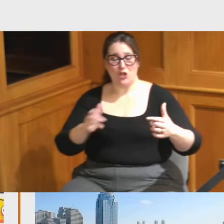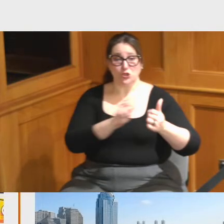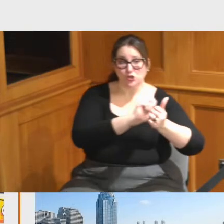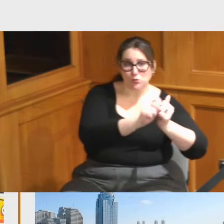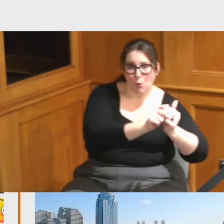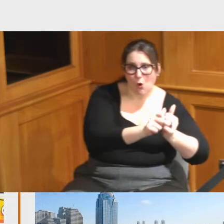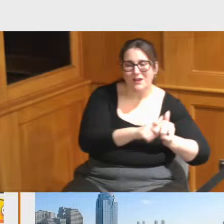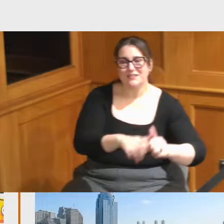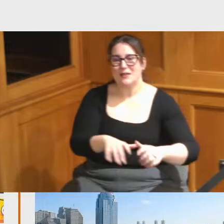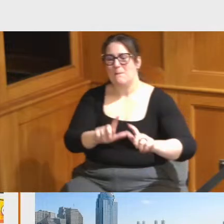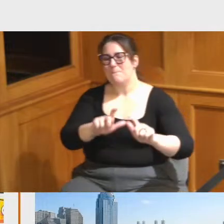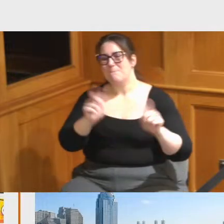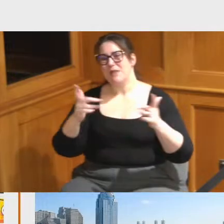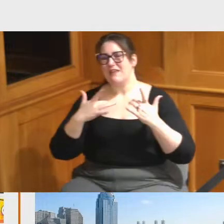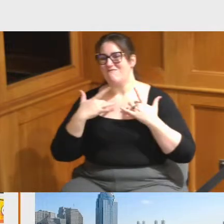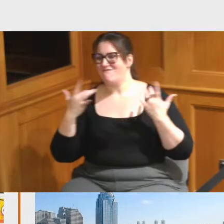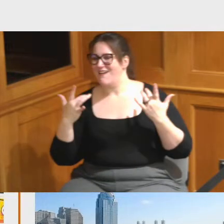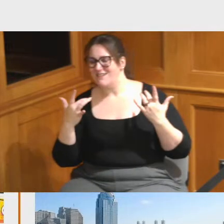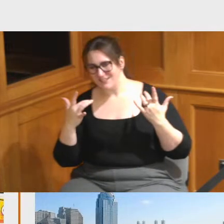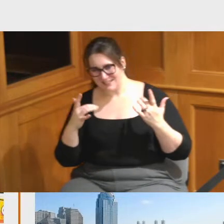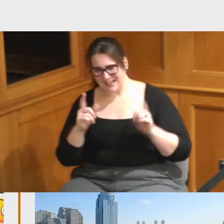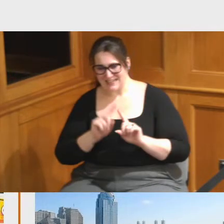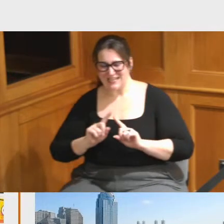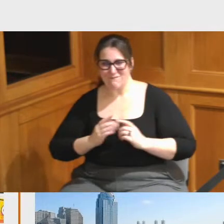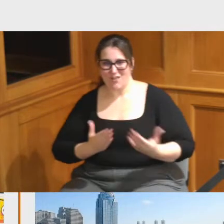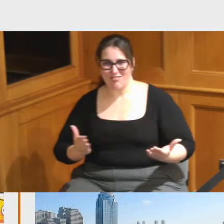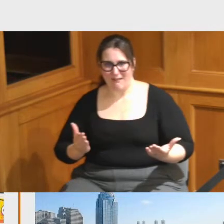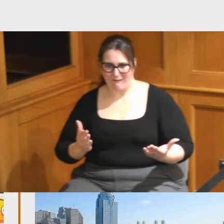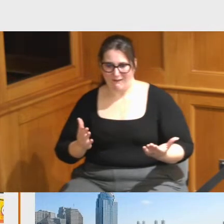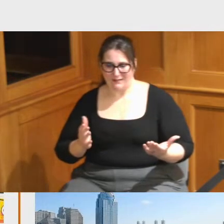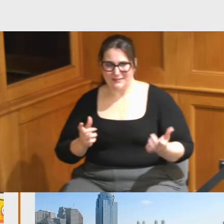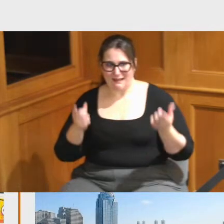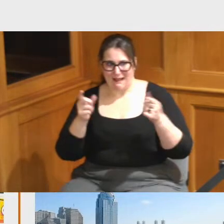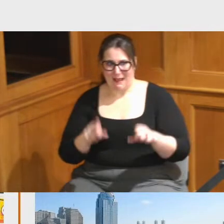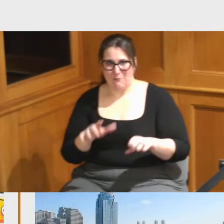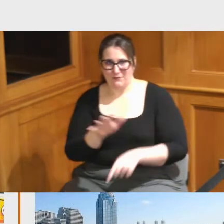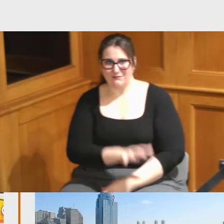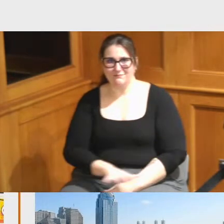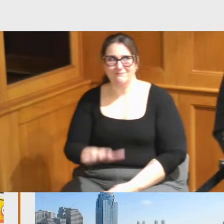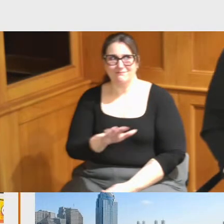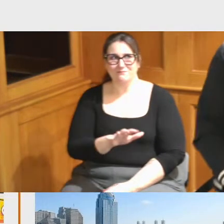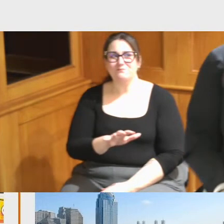major events that come to the banks. I think when we look across the country at other riverfront